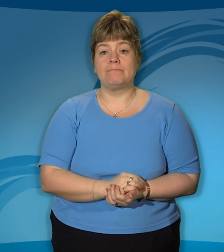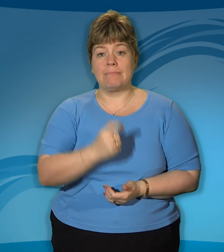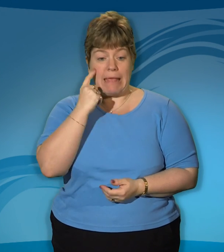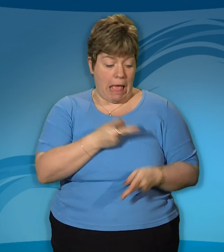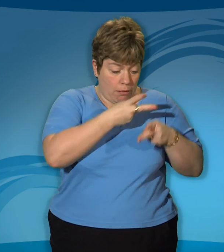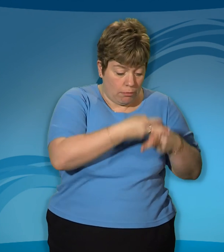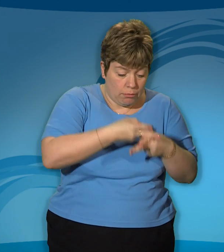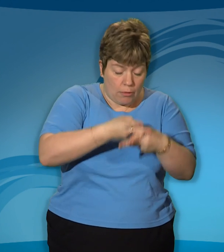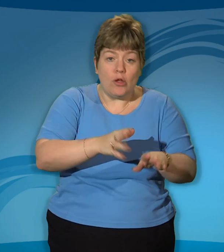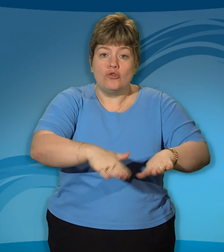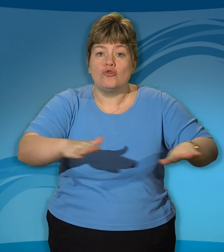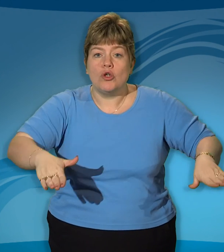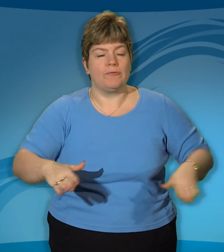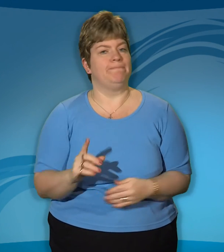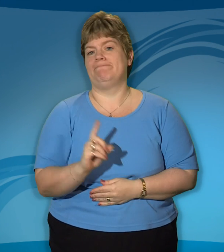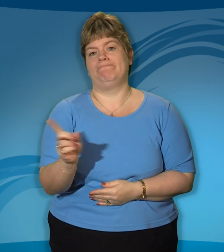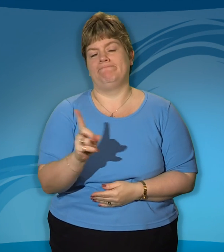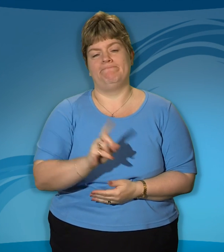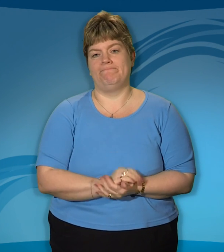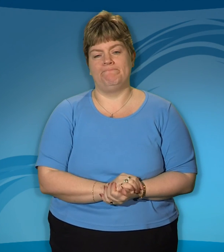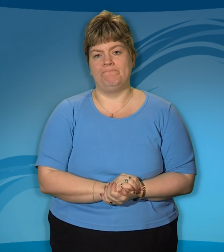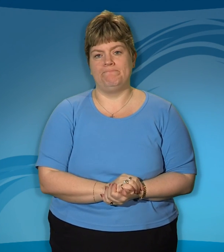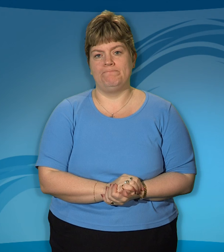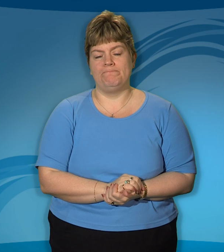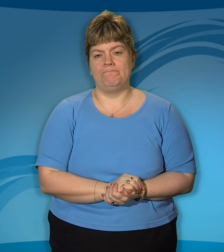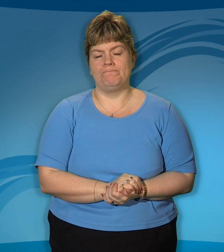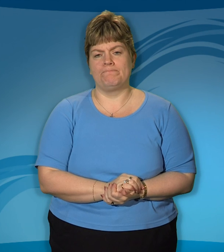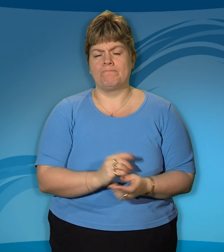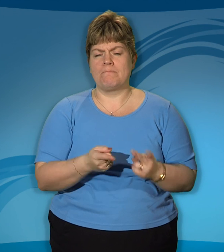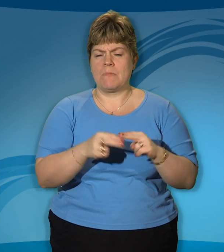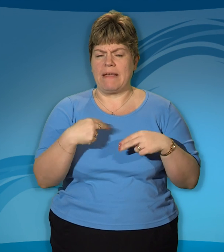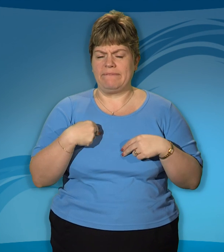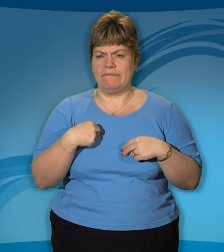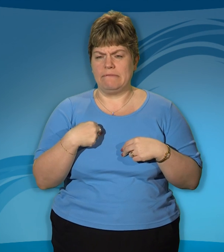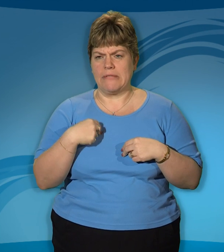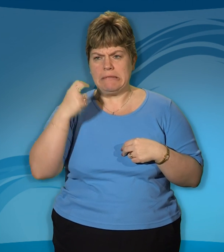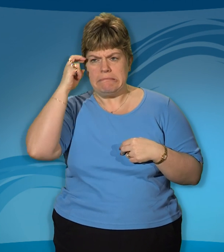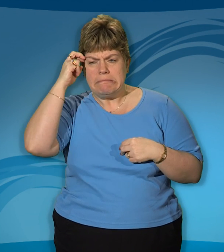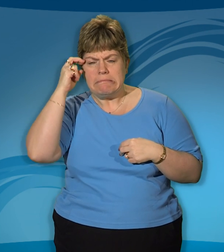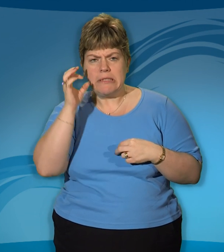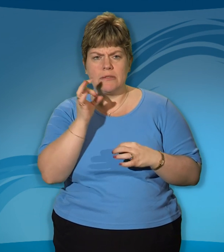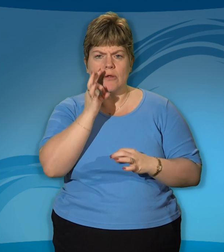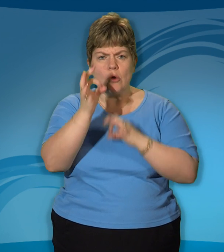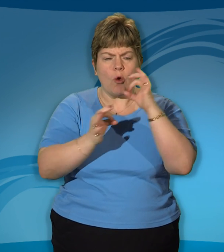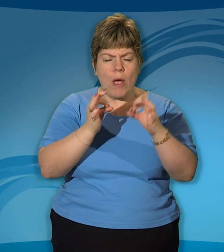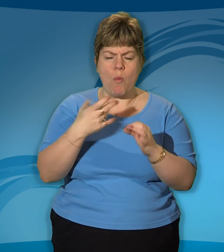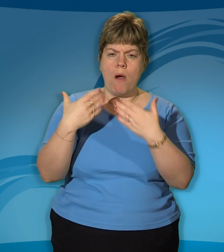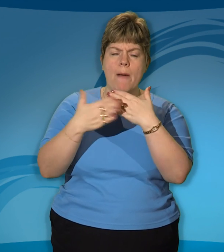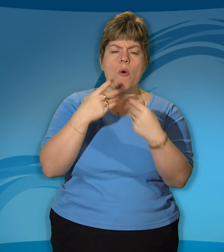Be responsible for looking after small children. If you have any queries, or require further information